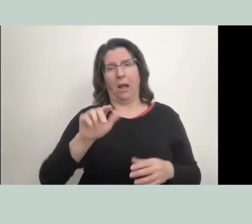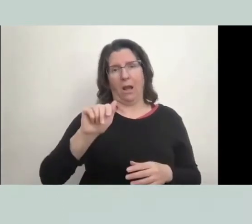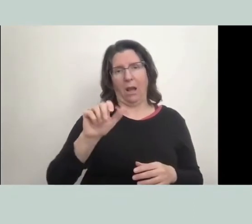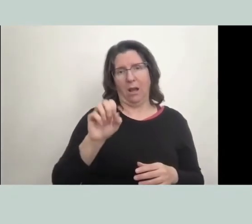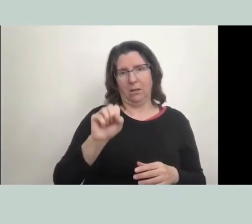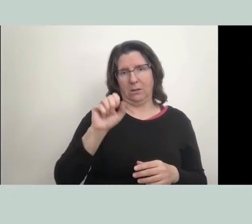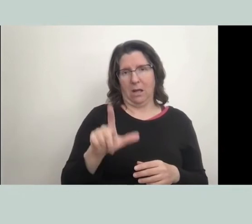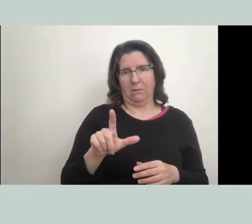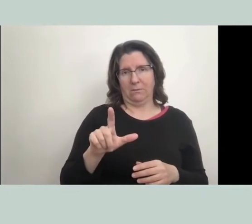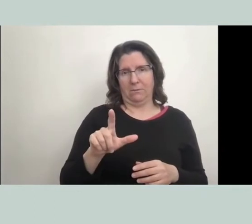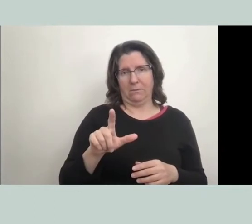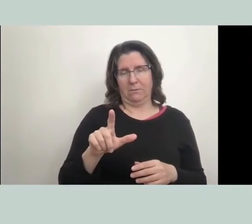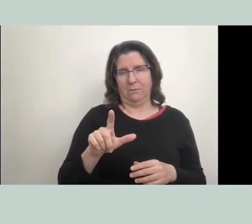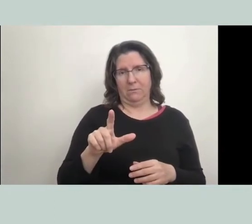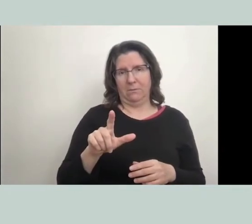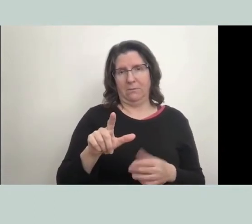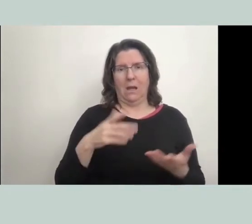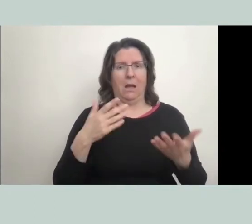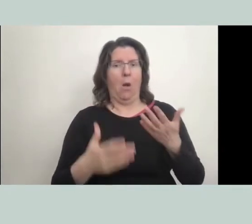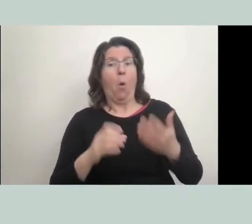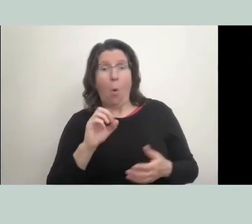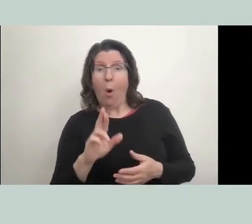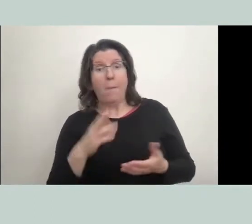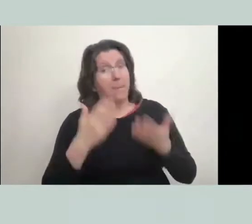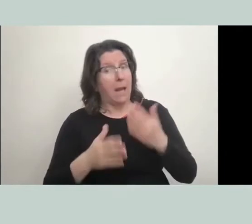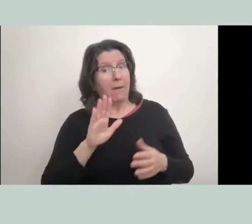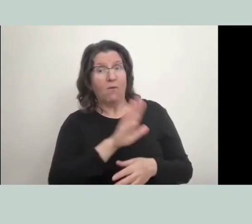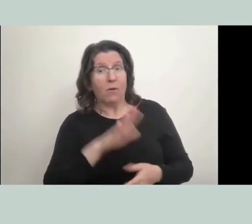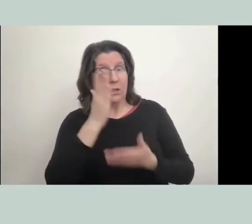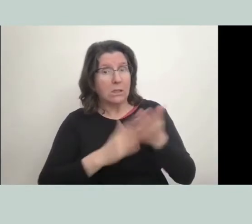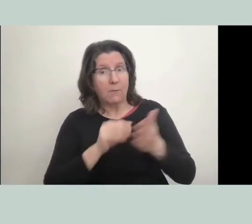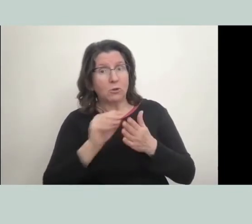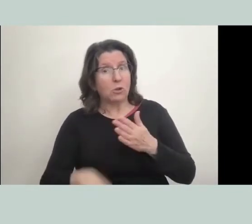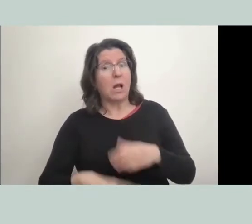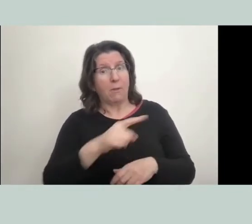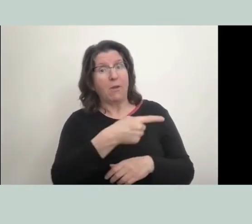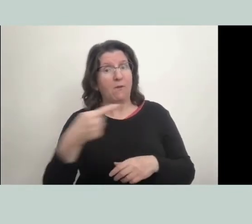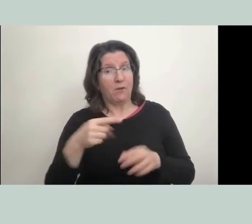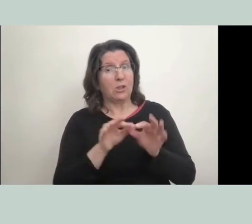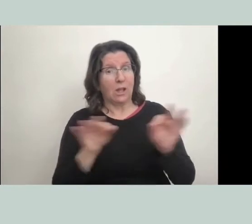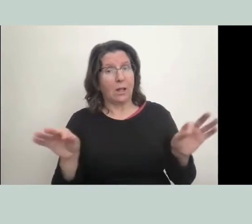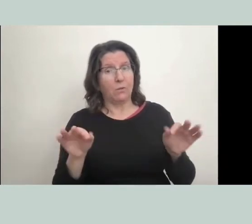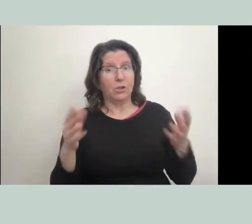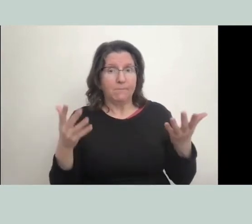In some instances your immigrant students may have fluency in the language of their country of origin.